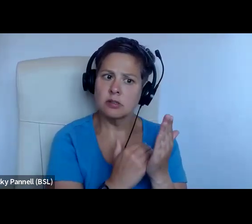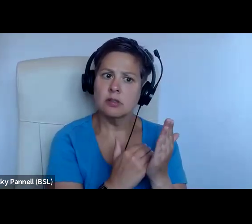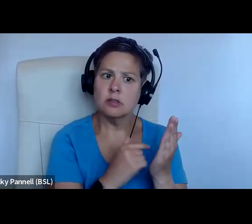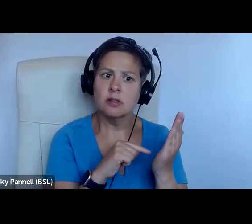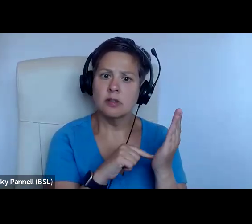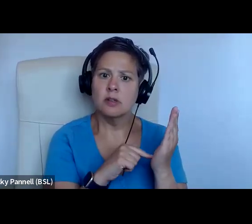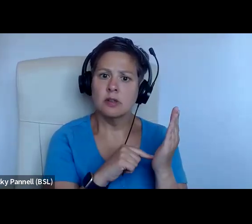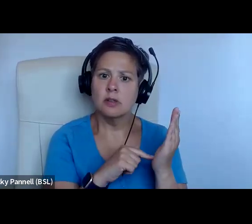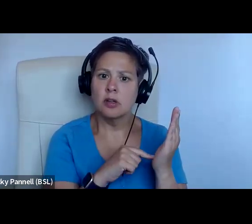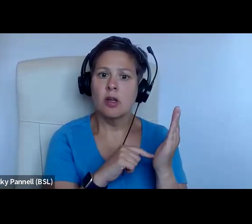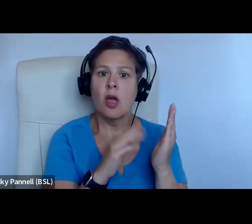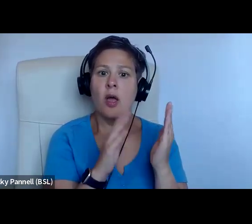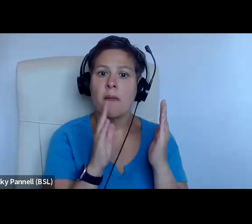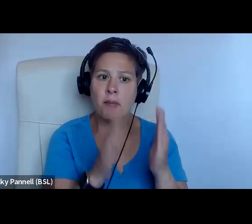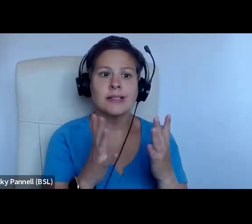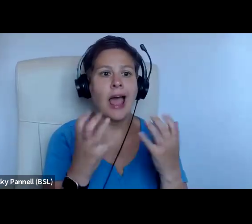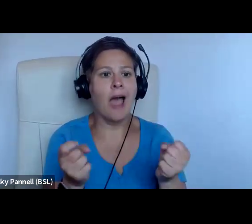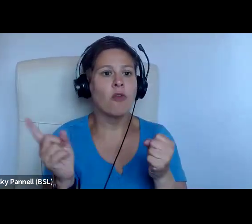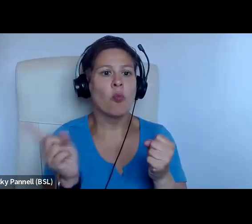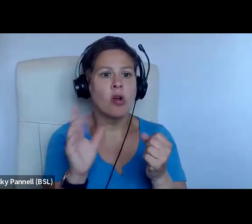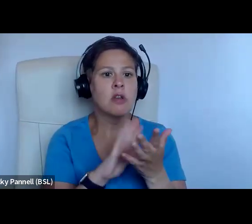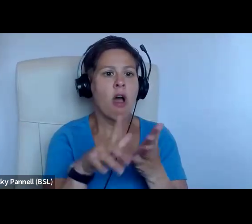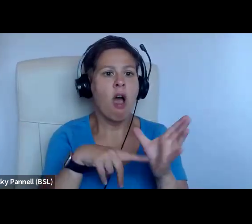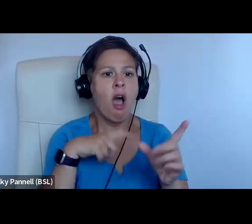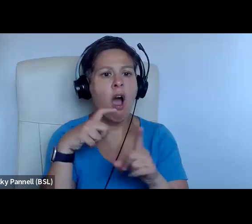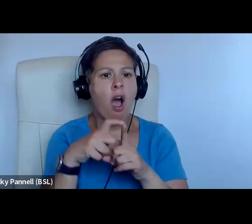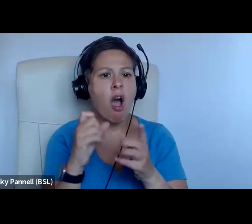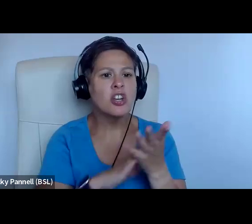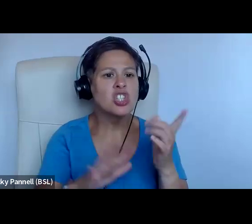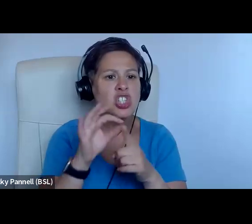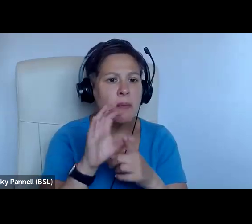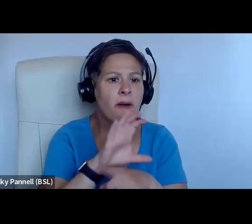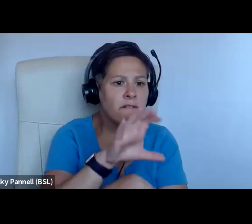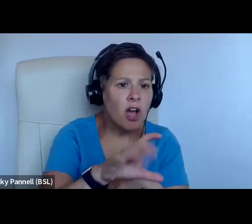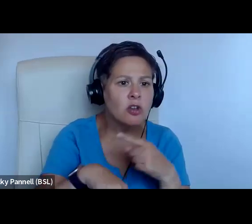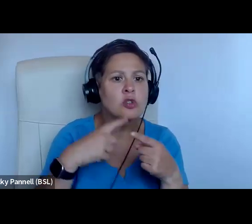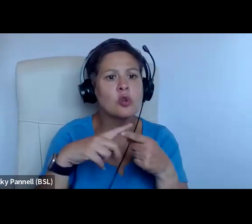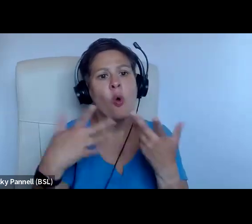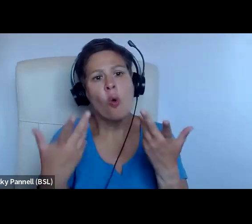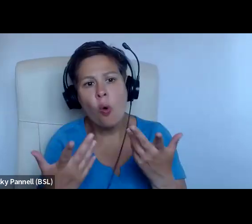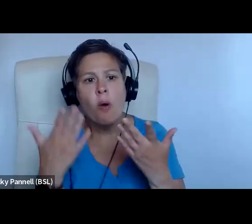The student groups targeted by these plans are identified by characteristics such